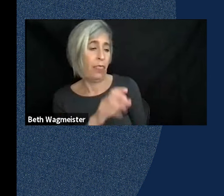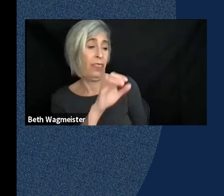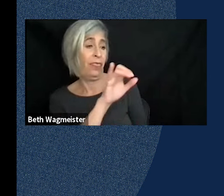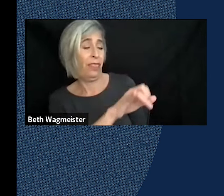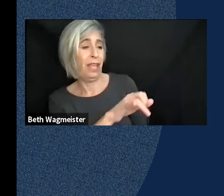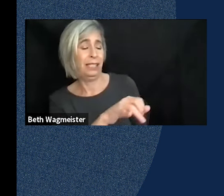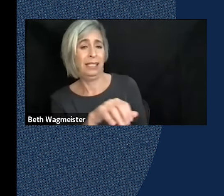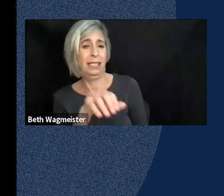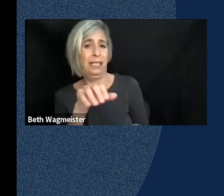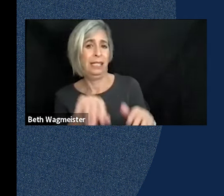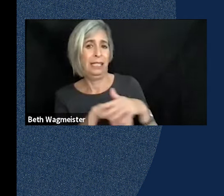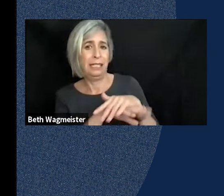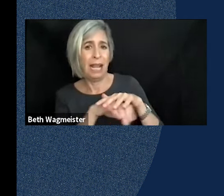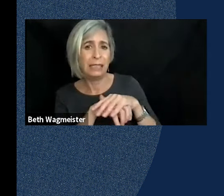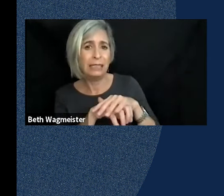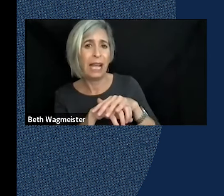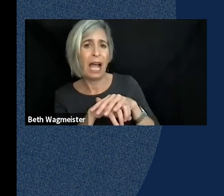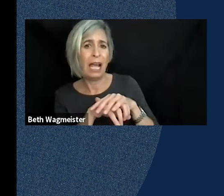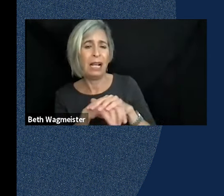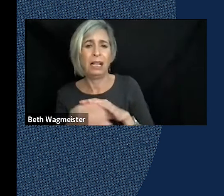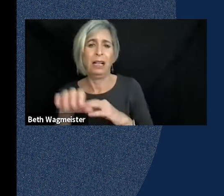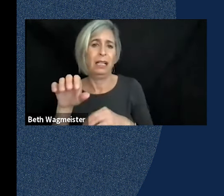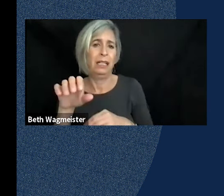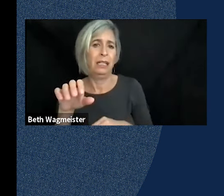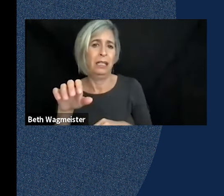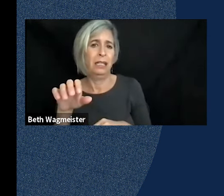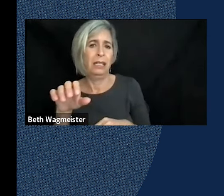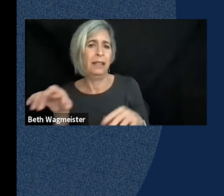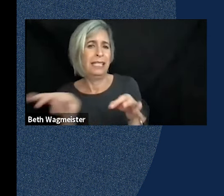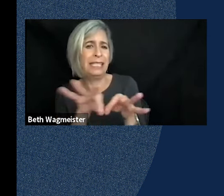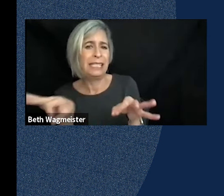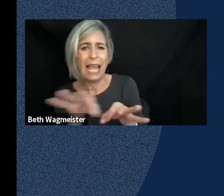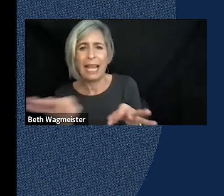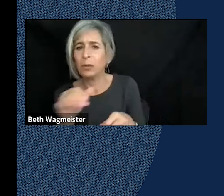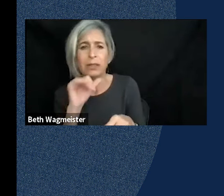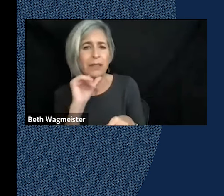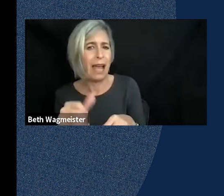element wasn't available to the reader, can you make it seven to one, where it's not a